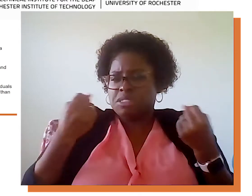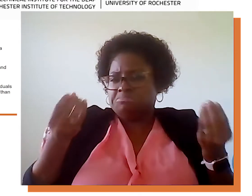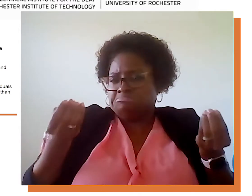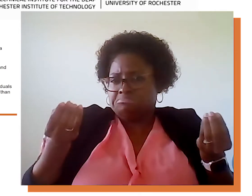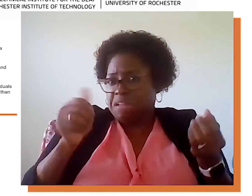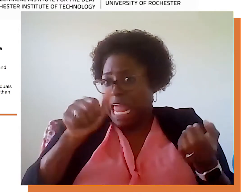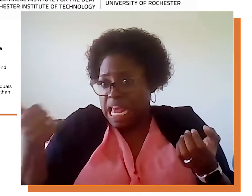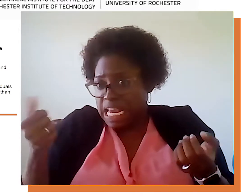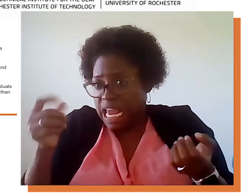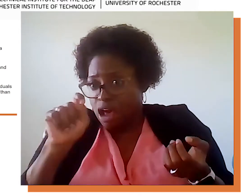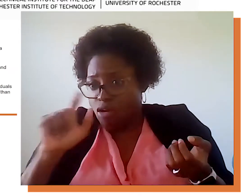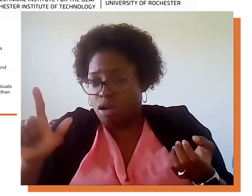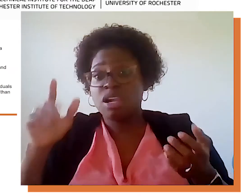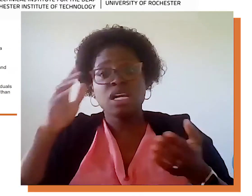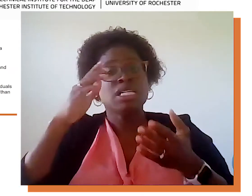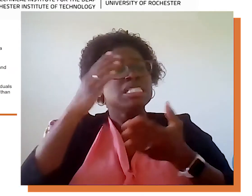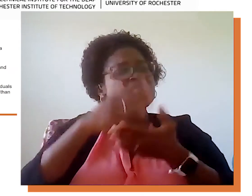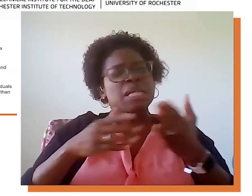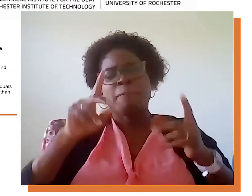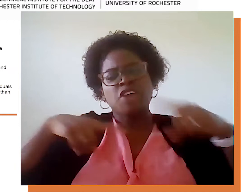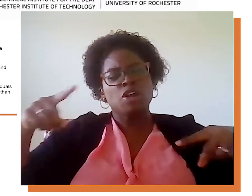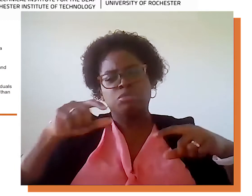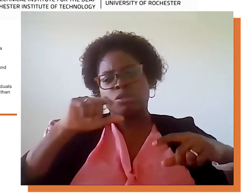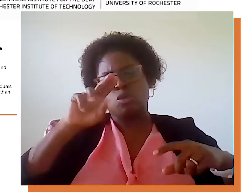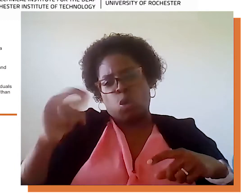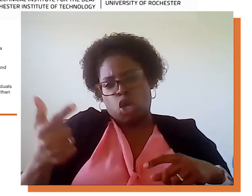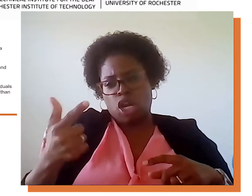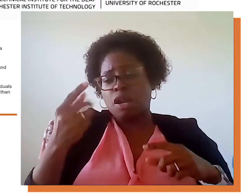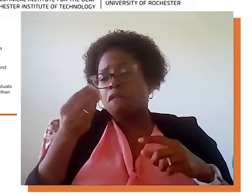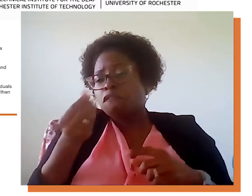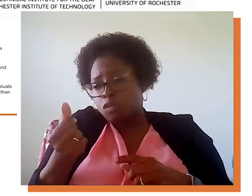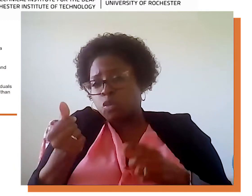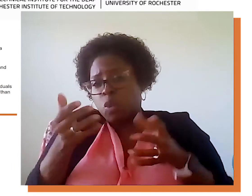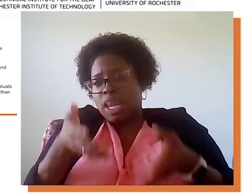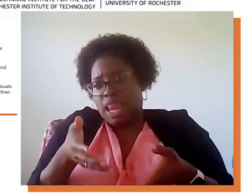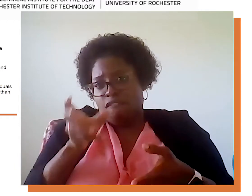may contribute to psychological well-being, if any of them. Some of the variables weren't important.